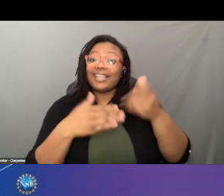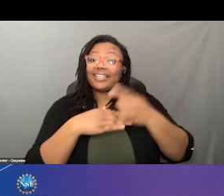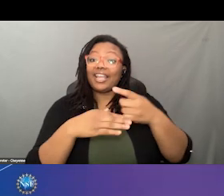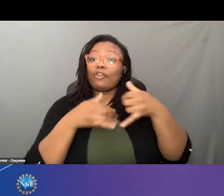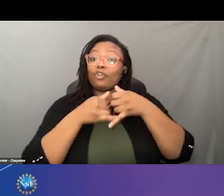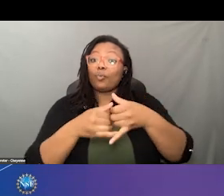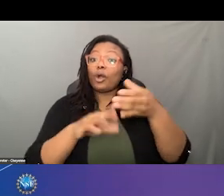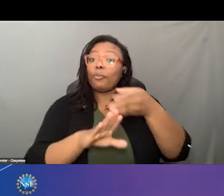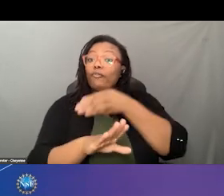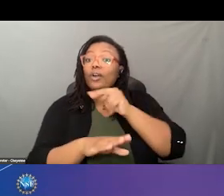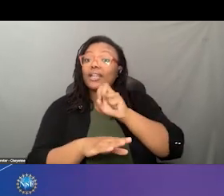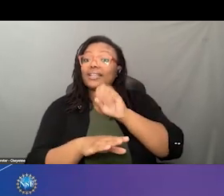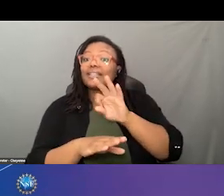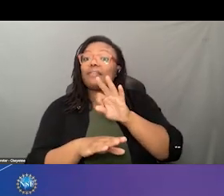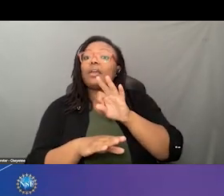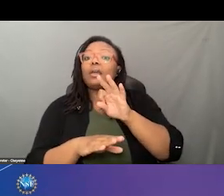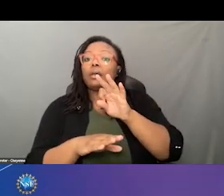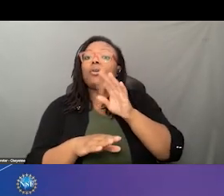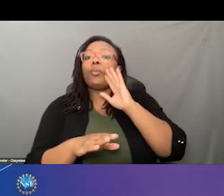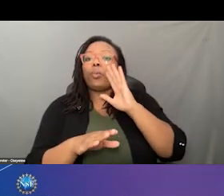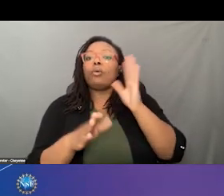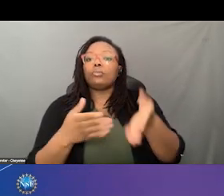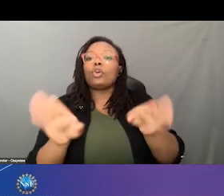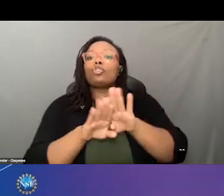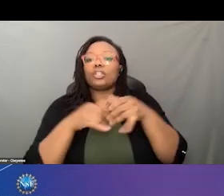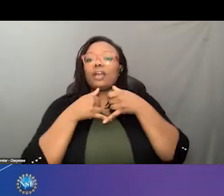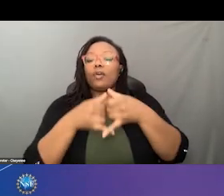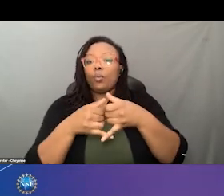of the award before NSF automatically financially closes the award.